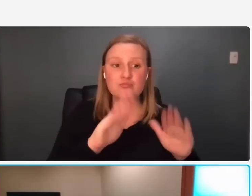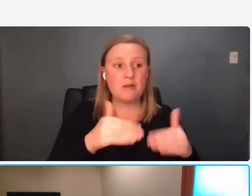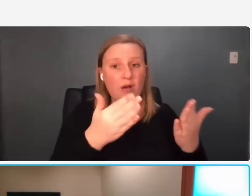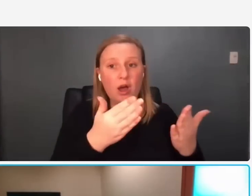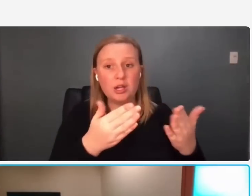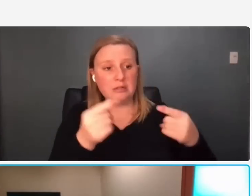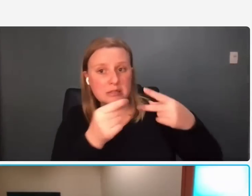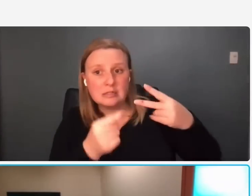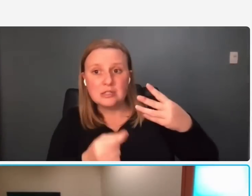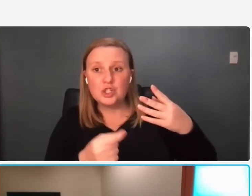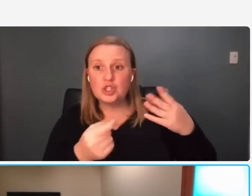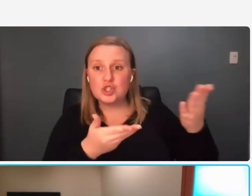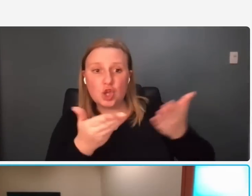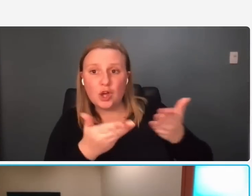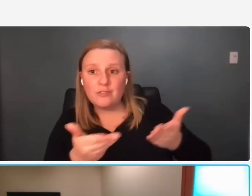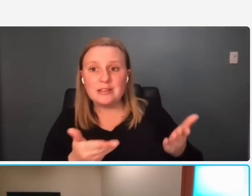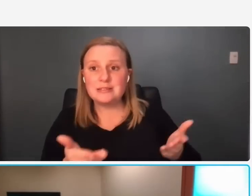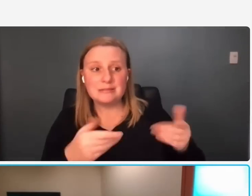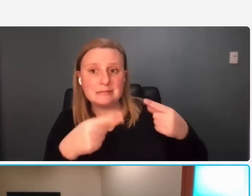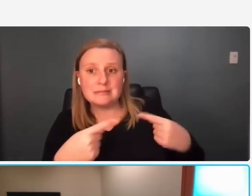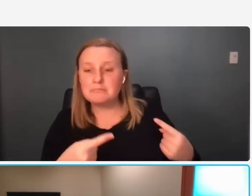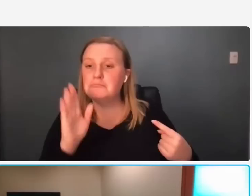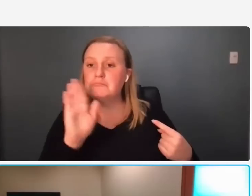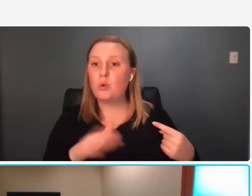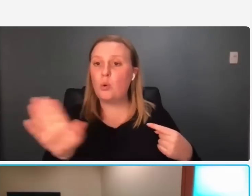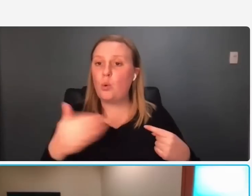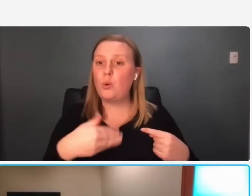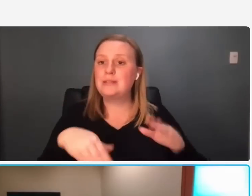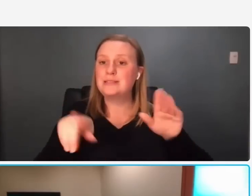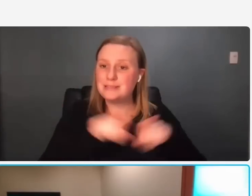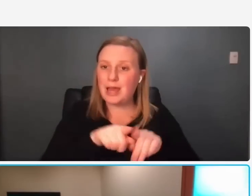We acknowledge that different services may pose different risks and the obligations should be